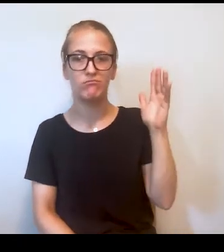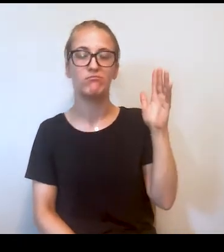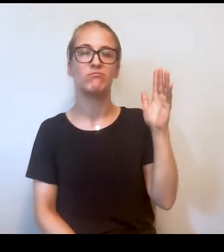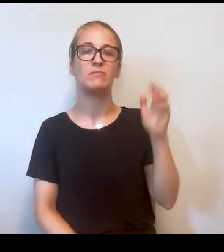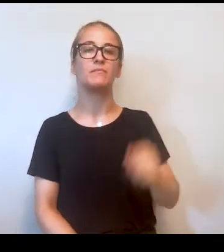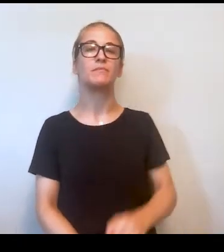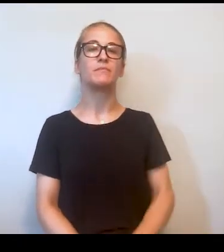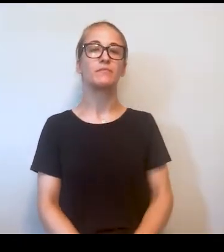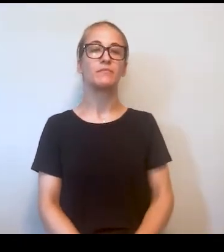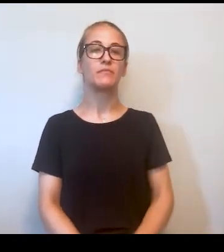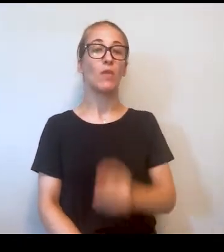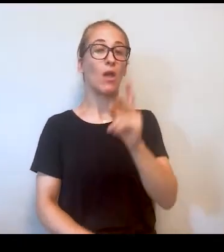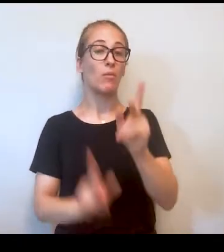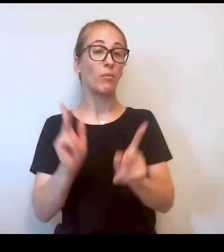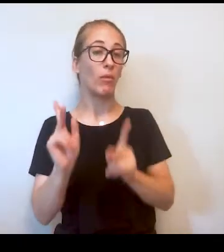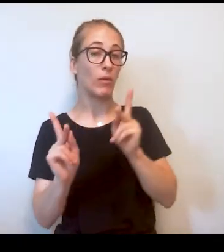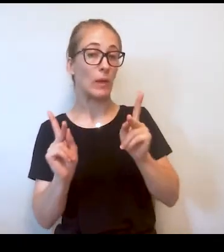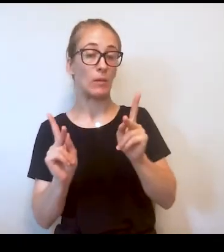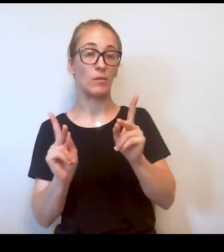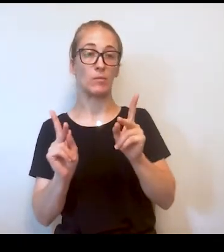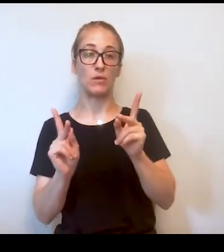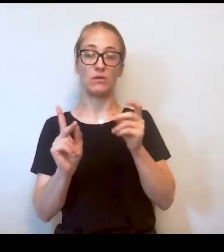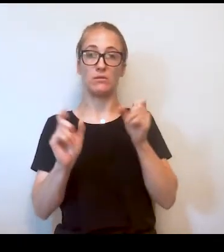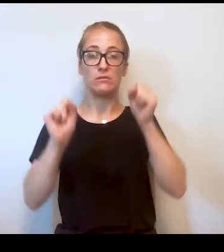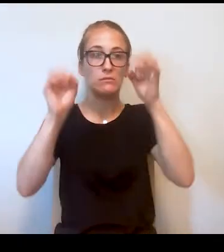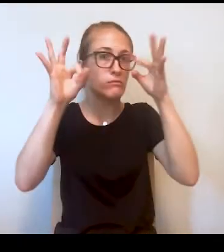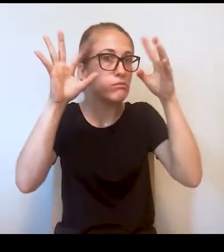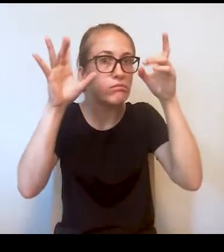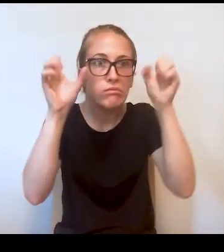And people were wowed by it.